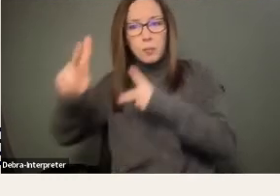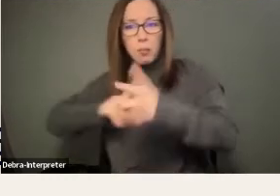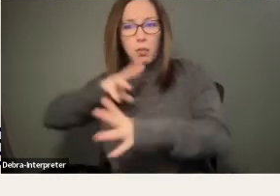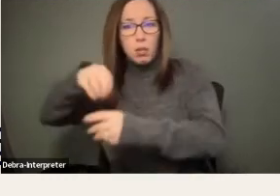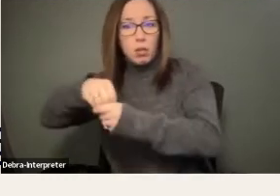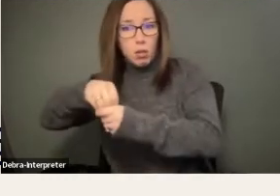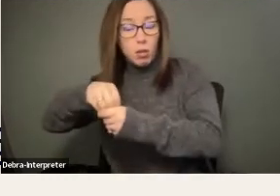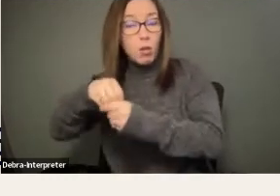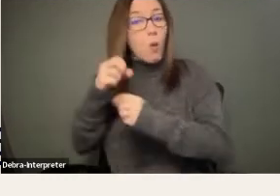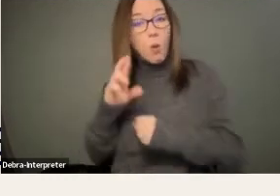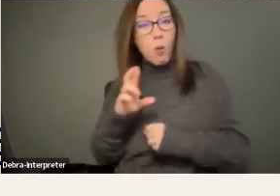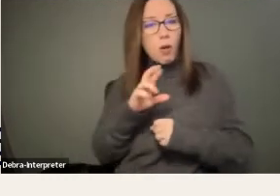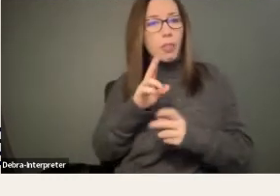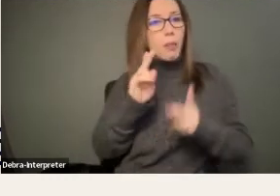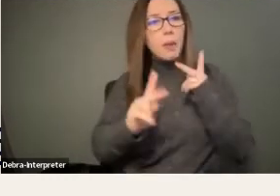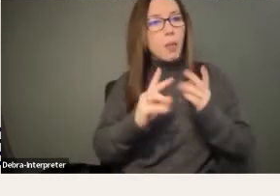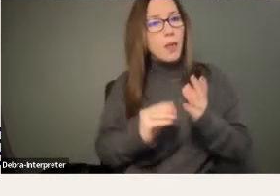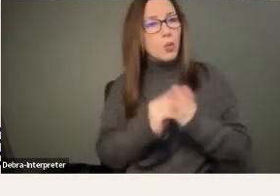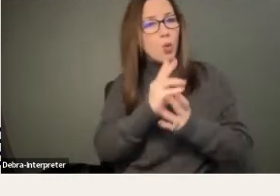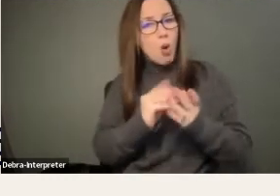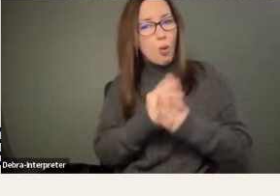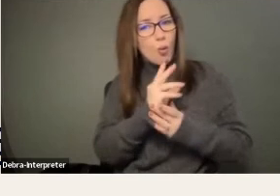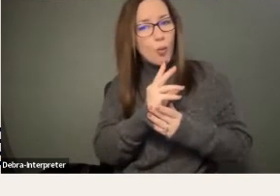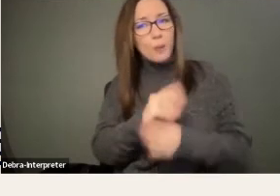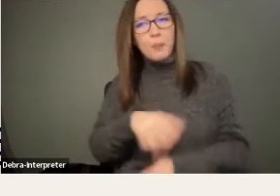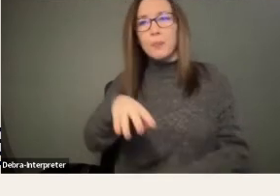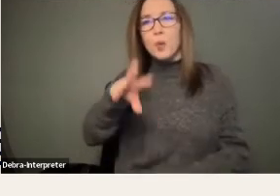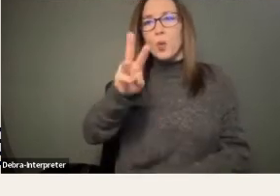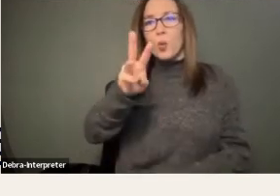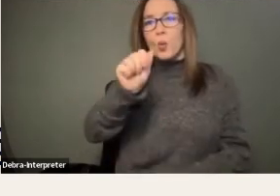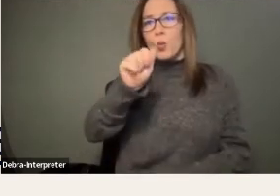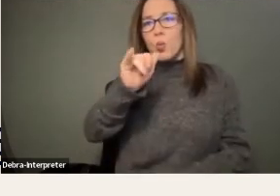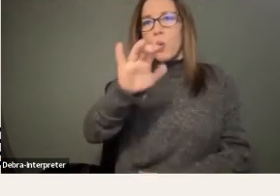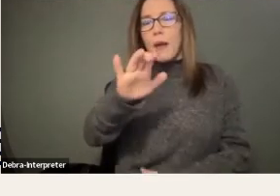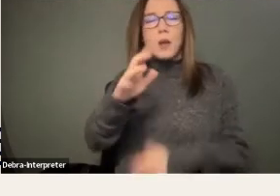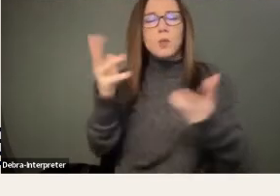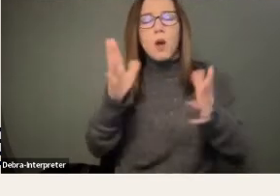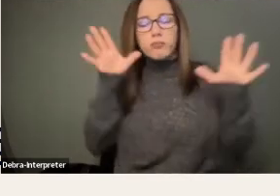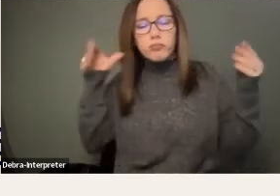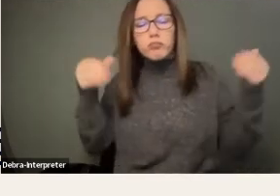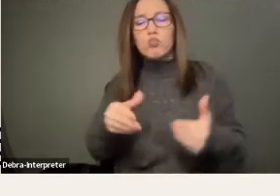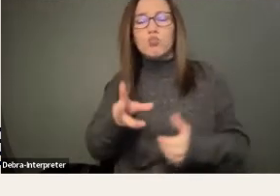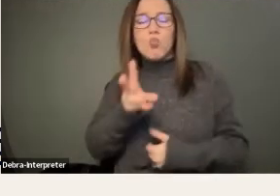information may prove useful to either you or your stakeholders or your producers as well. So WA*EUBG